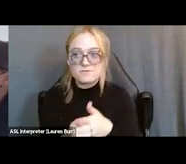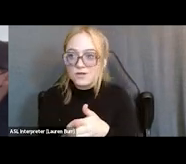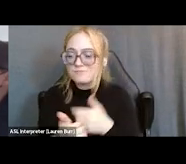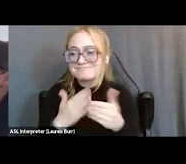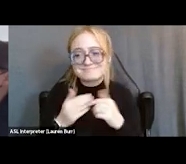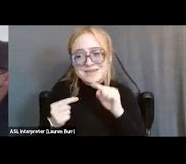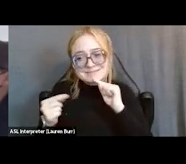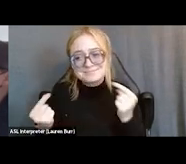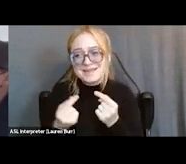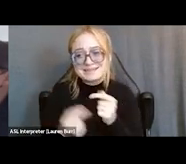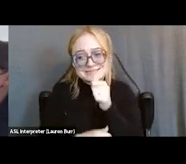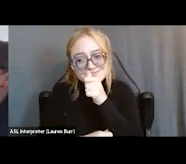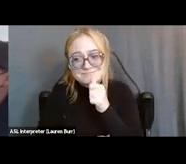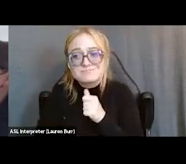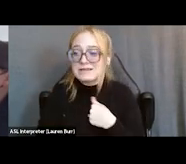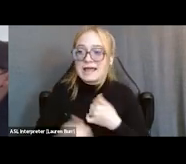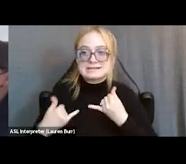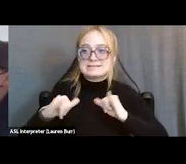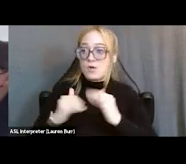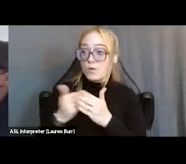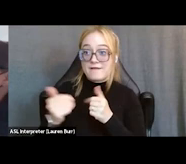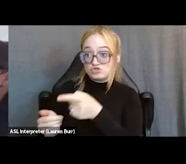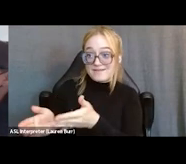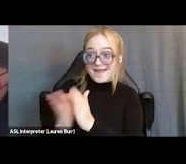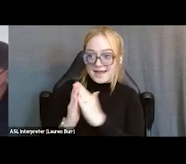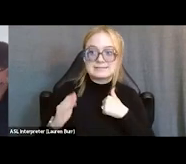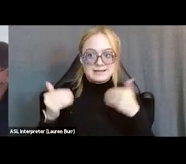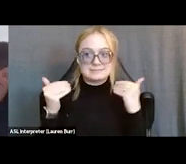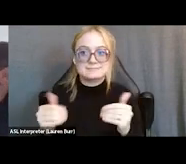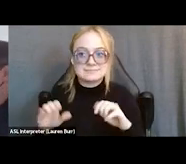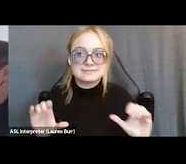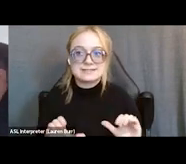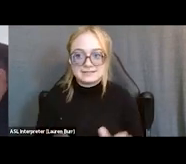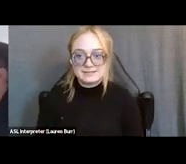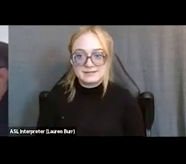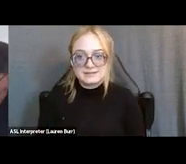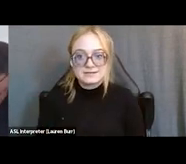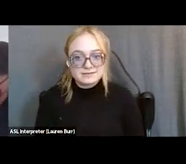I just, whatever she asked, I did. And there was some possibility I think in the process.